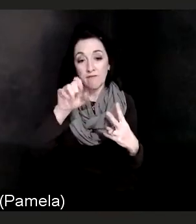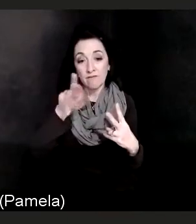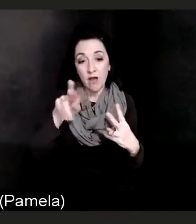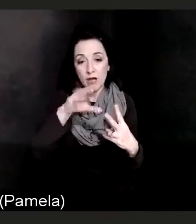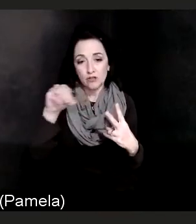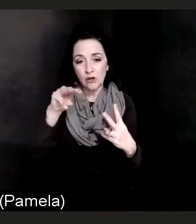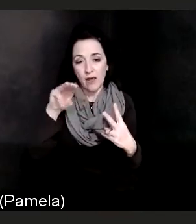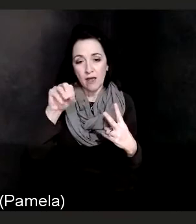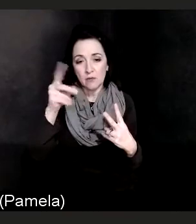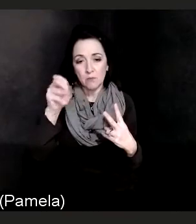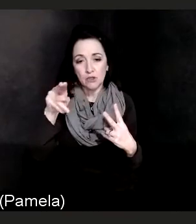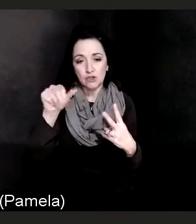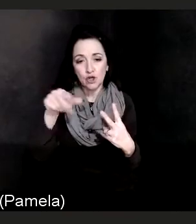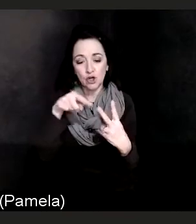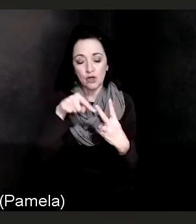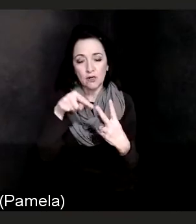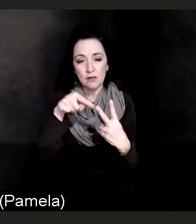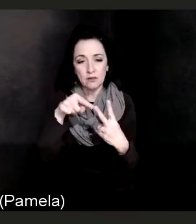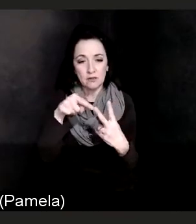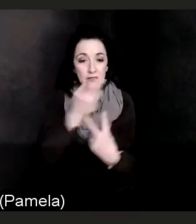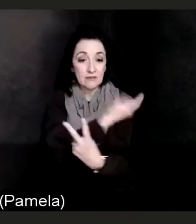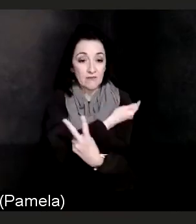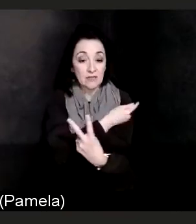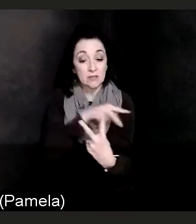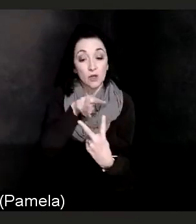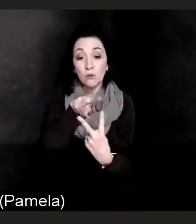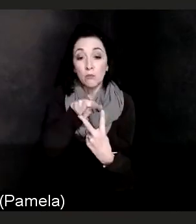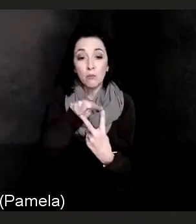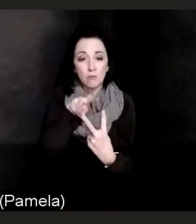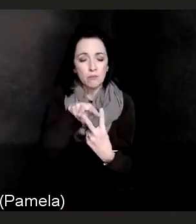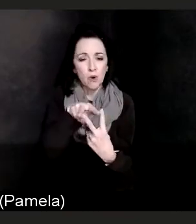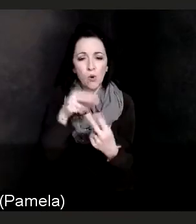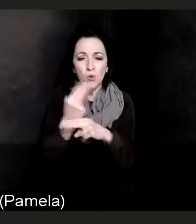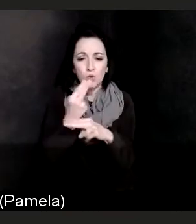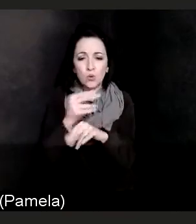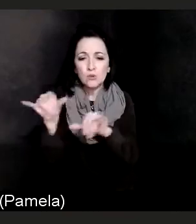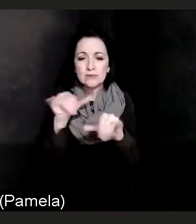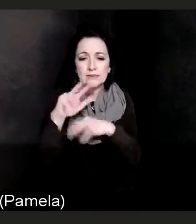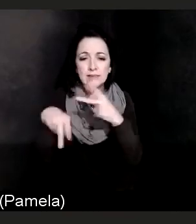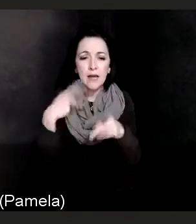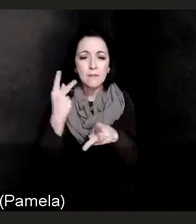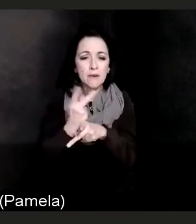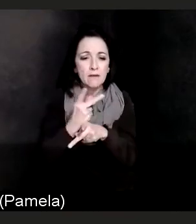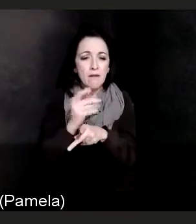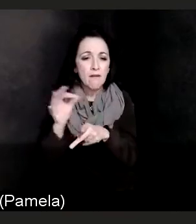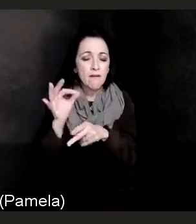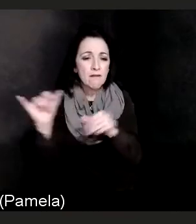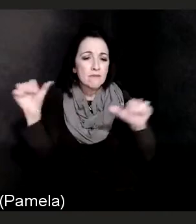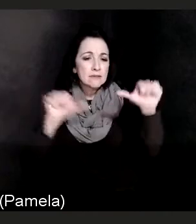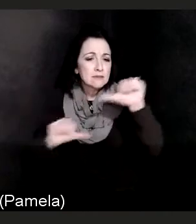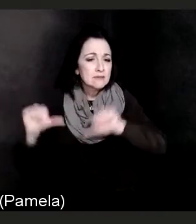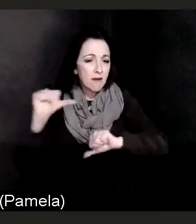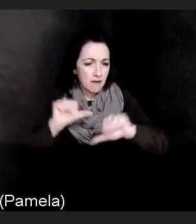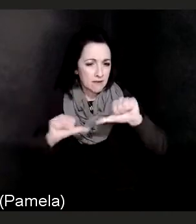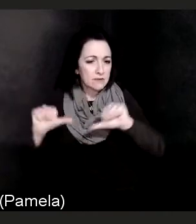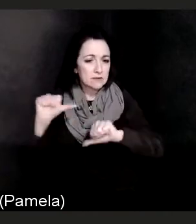Both of these vaccines use a same type of science that basically allows our body after an, after the vaccine